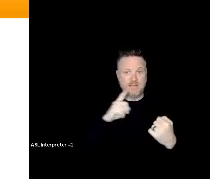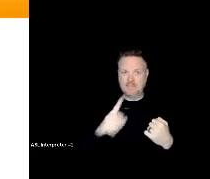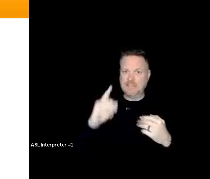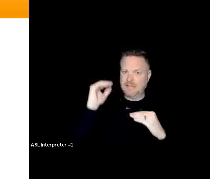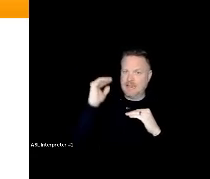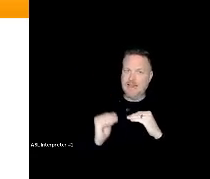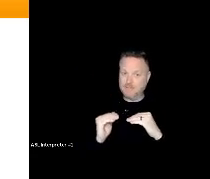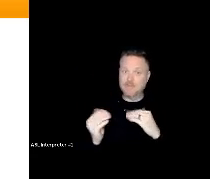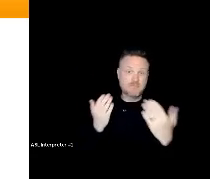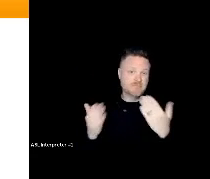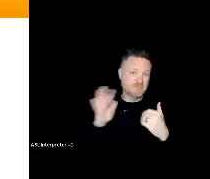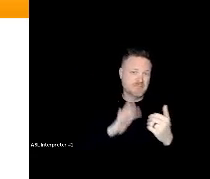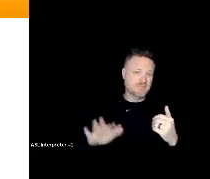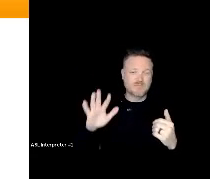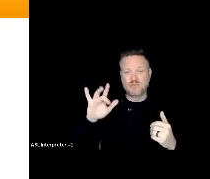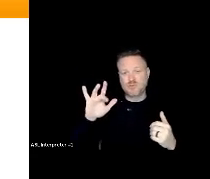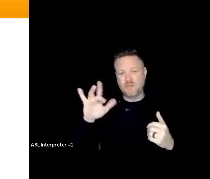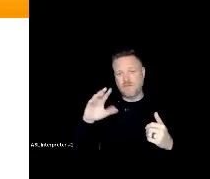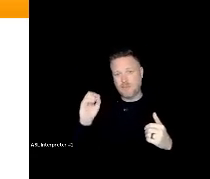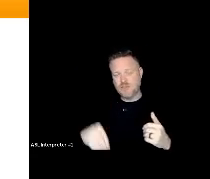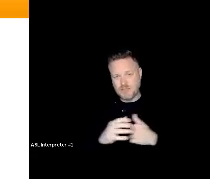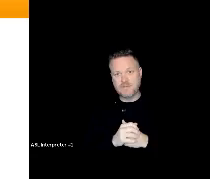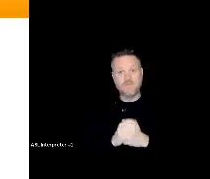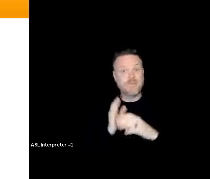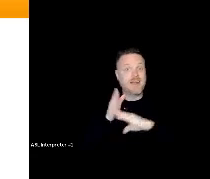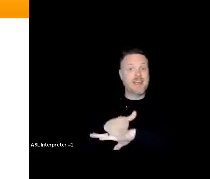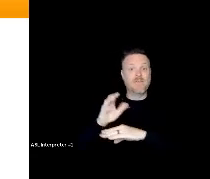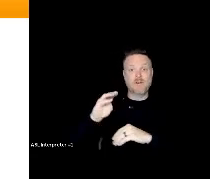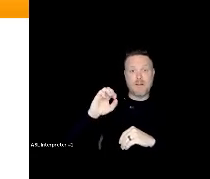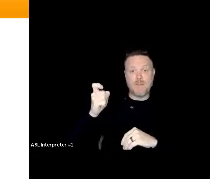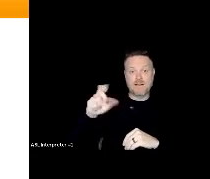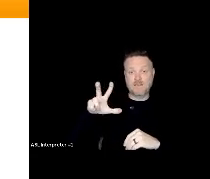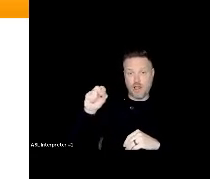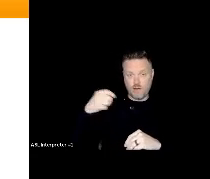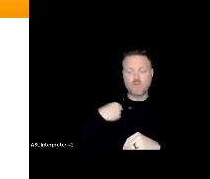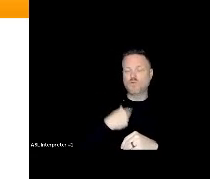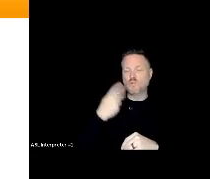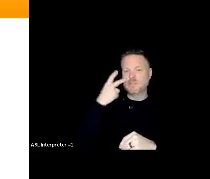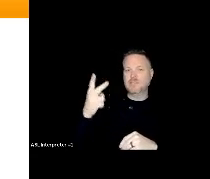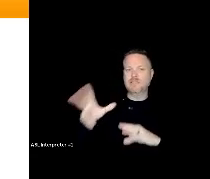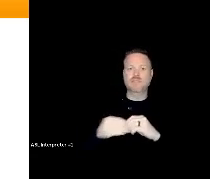Probably around 25%. After Max's law, we are seeing near total compliance.